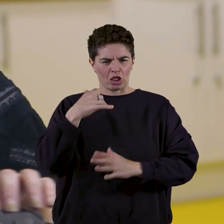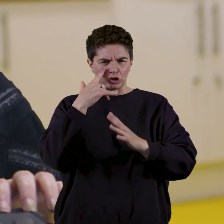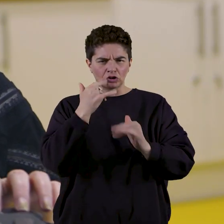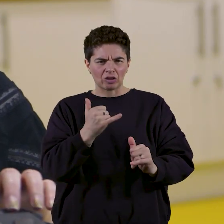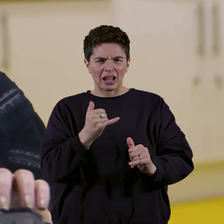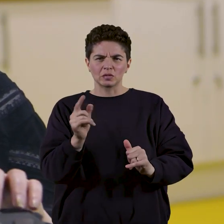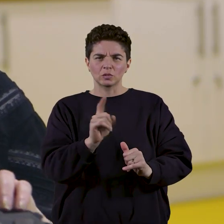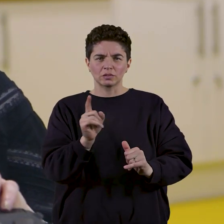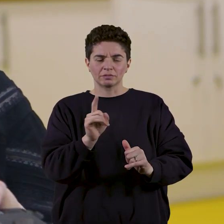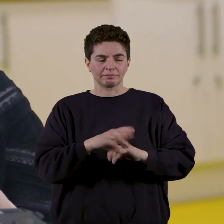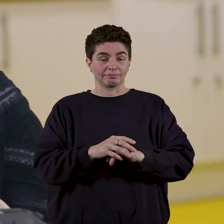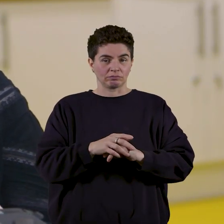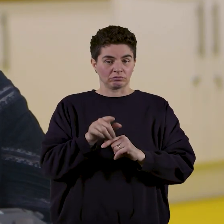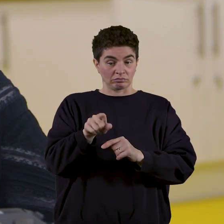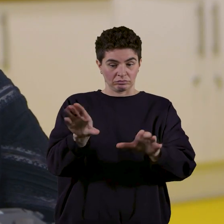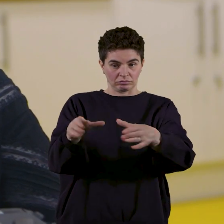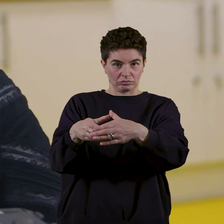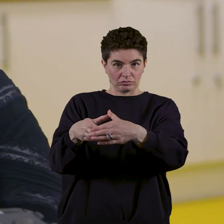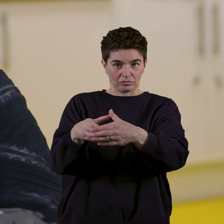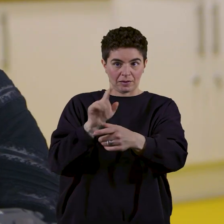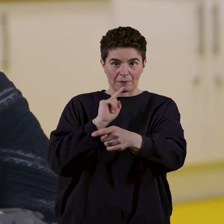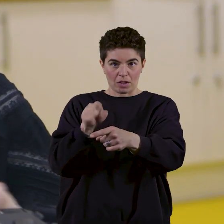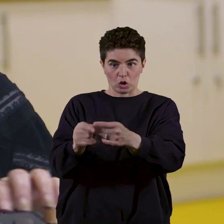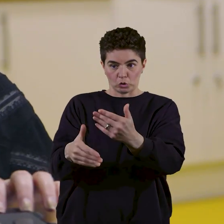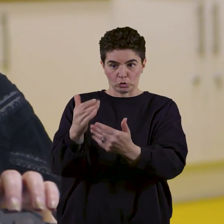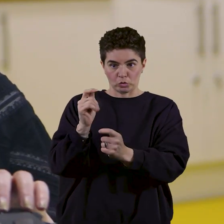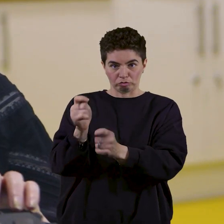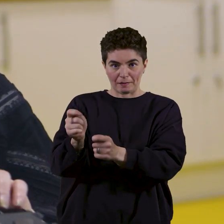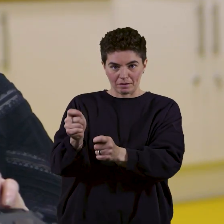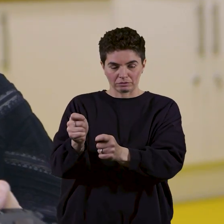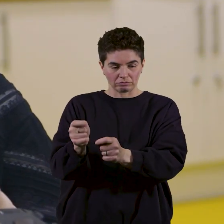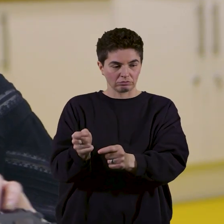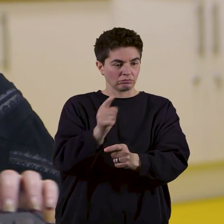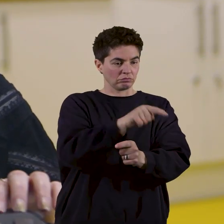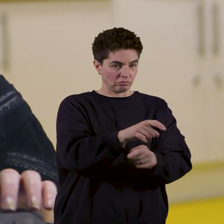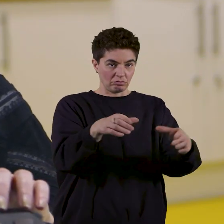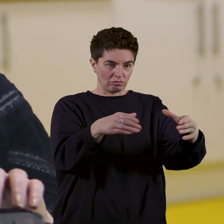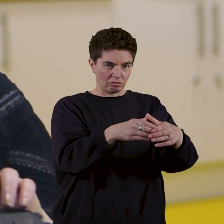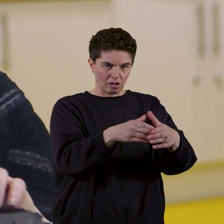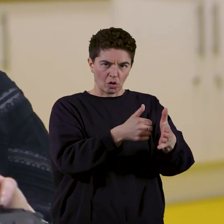Some people will get the new treatment, whilst others will get their usual care.